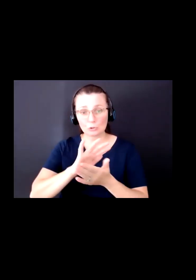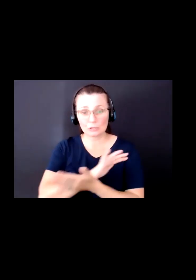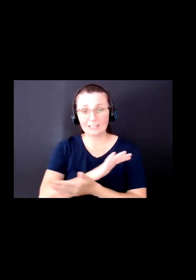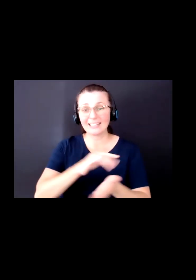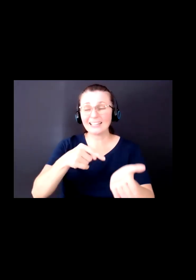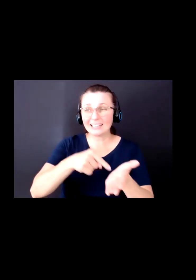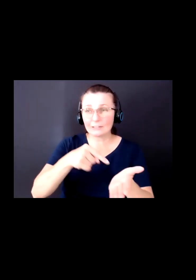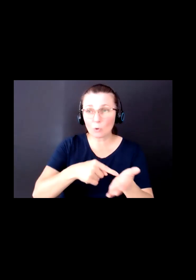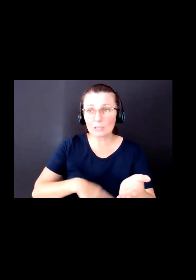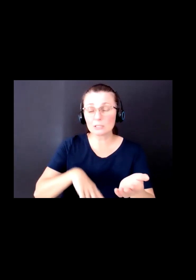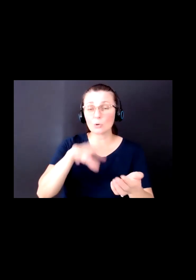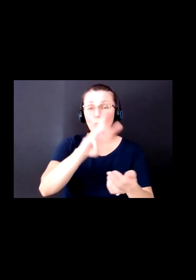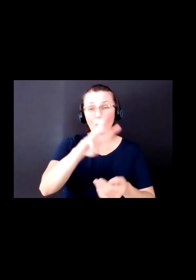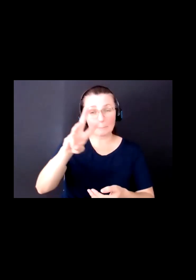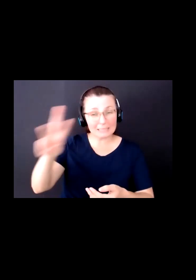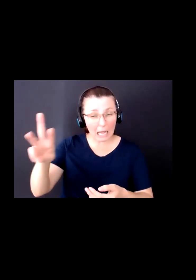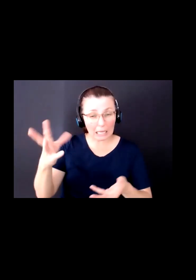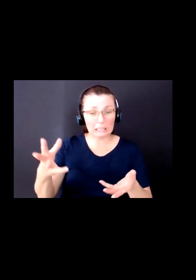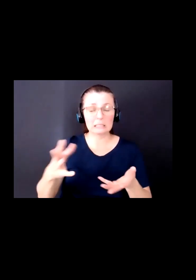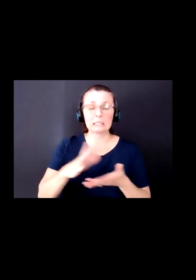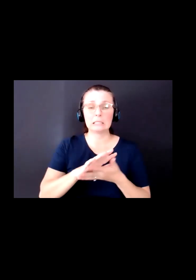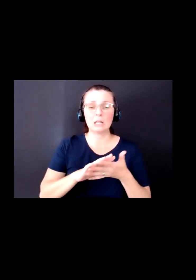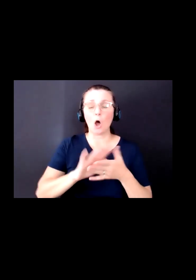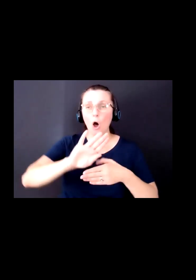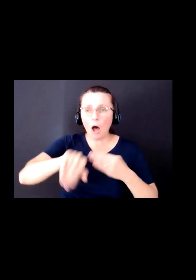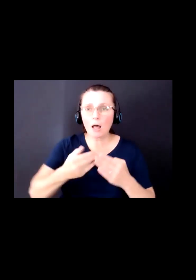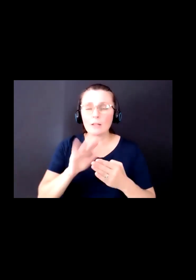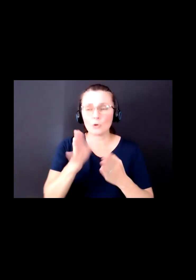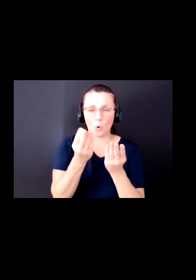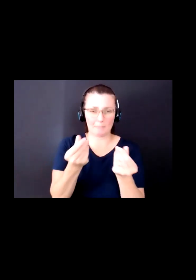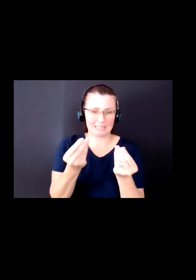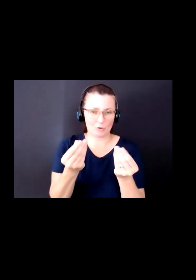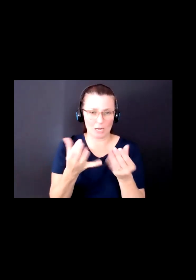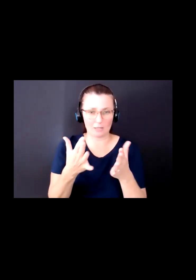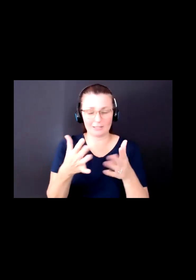content. You have a website, and what things are on your website.